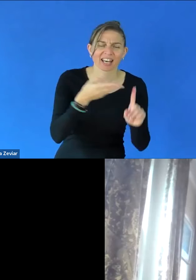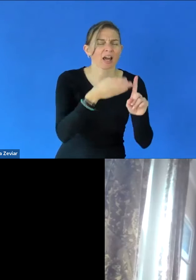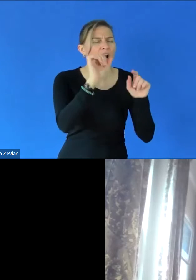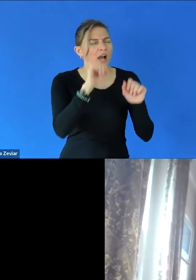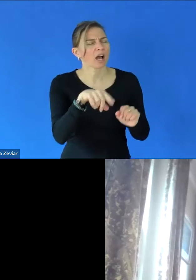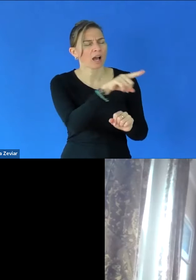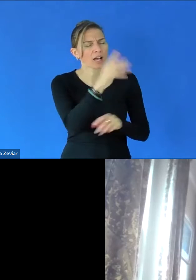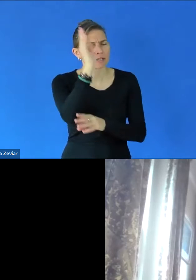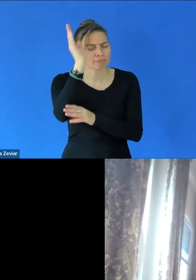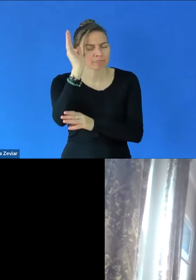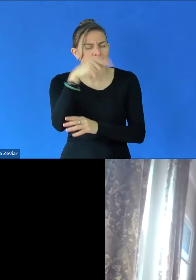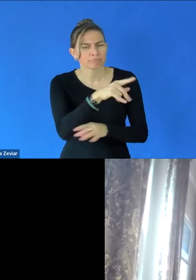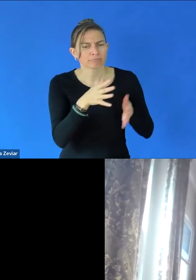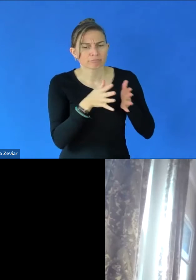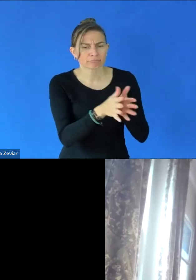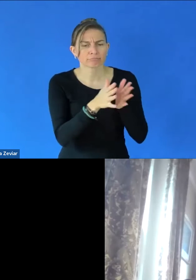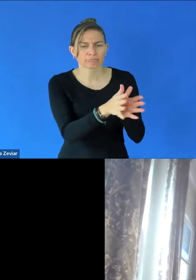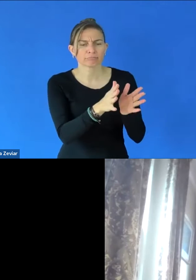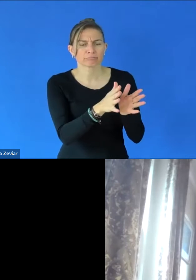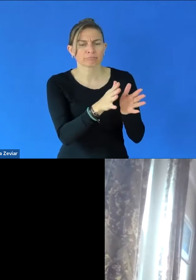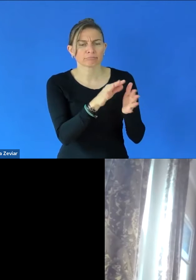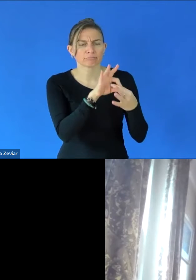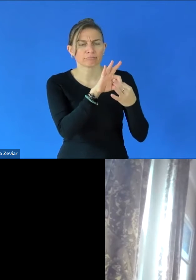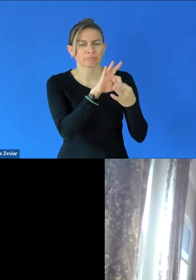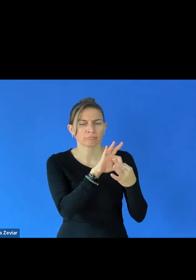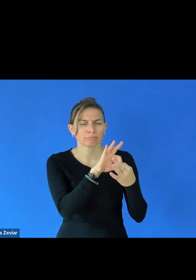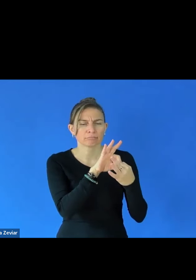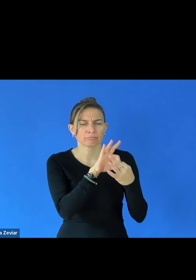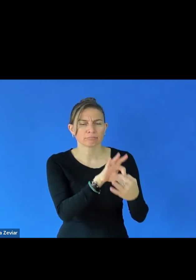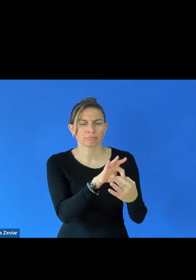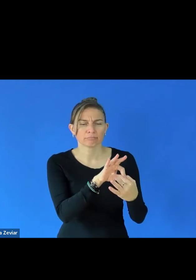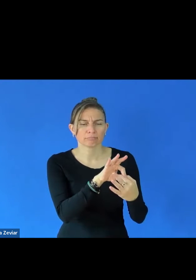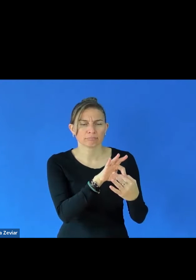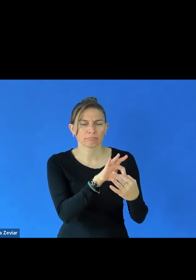Perhaps tell us from your perspective on what i2i has achieved